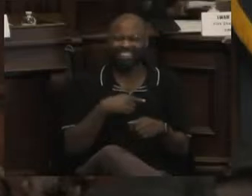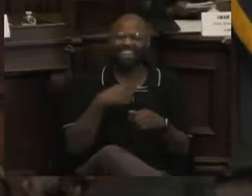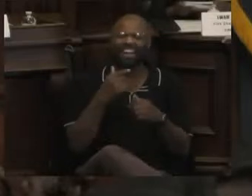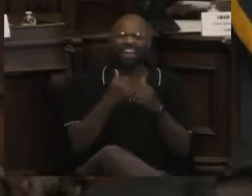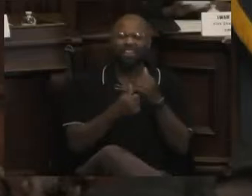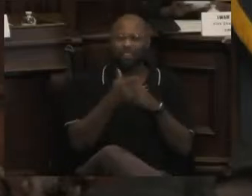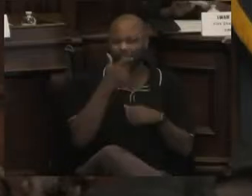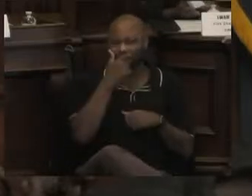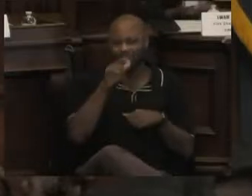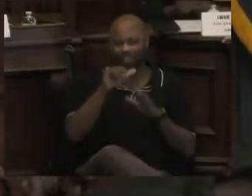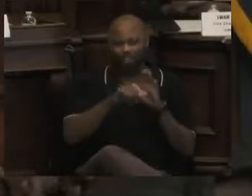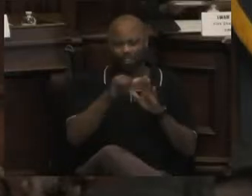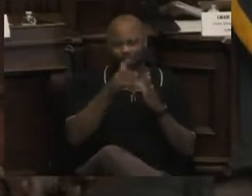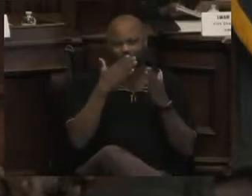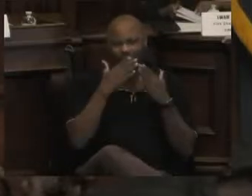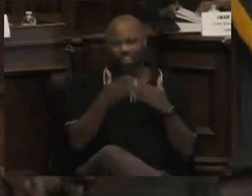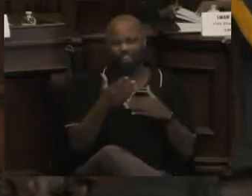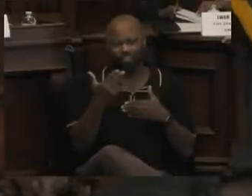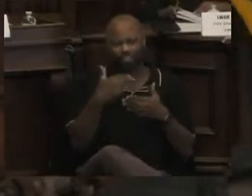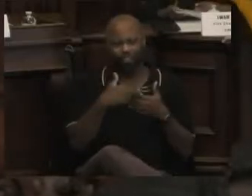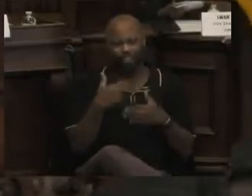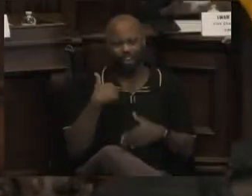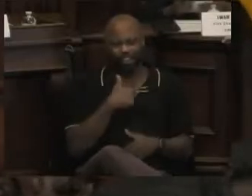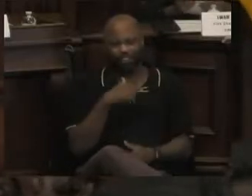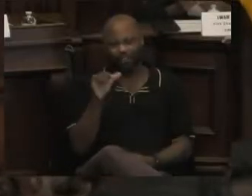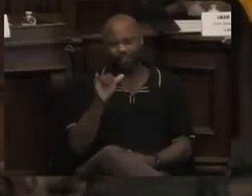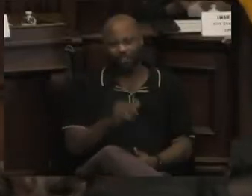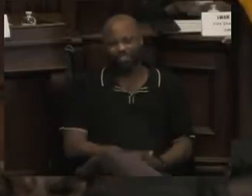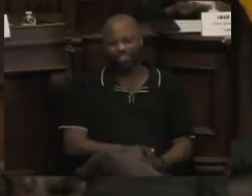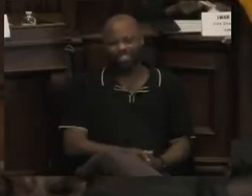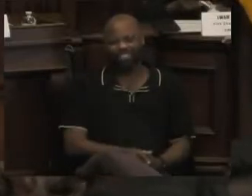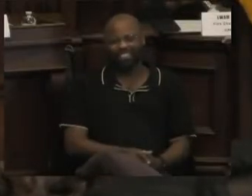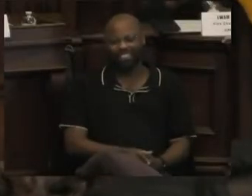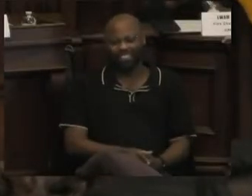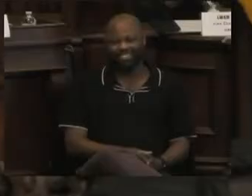today. And I want to say good evening to everyone who's